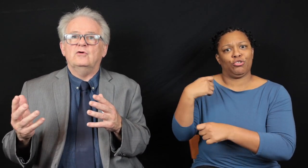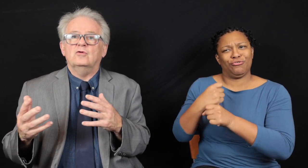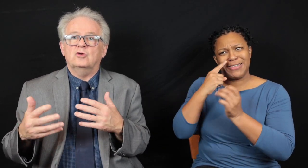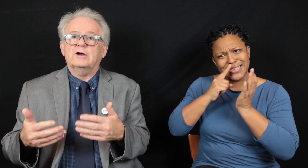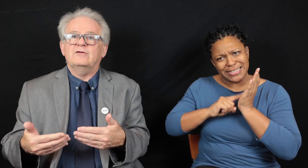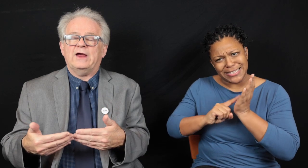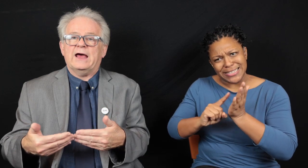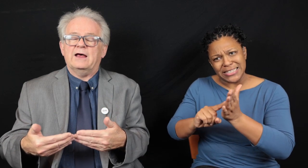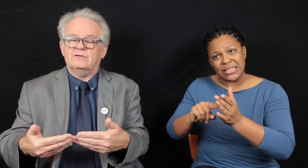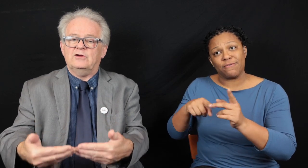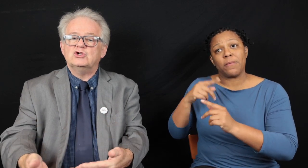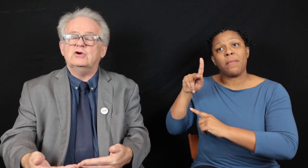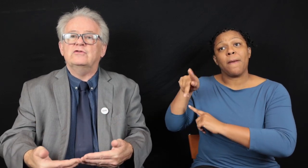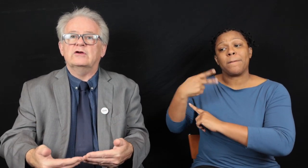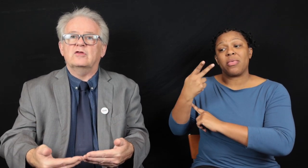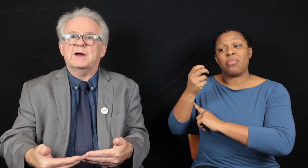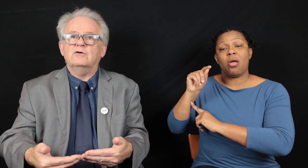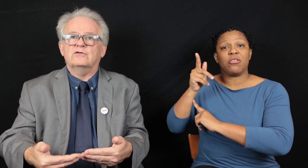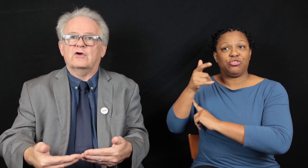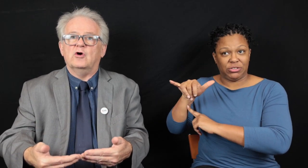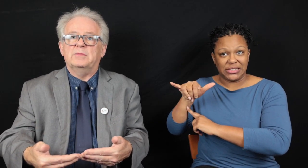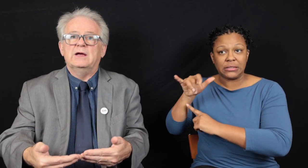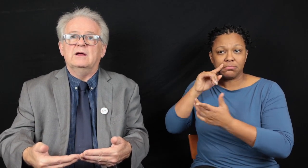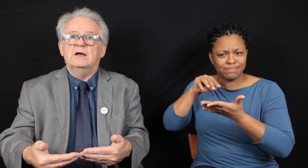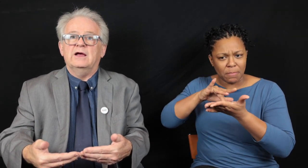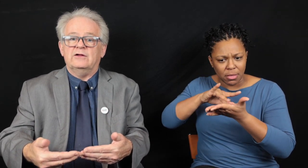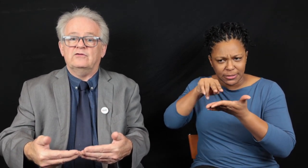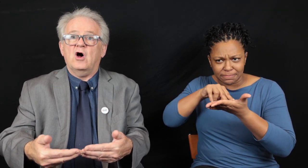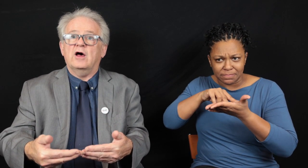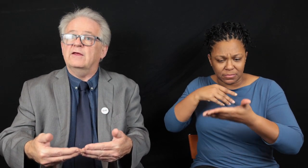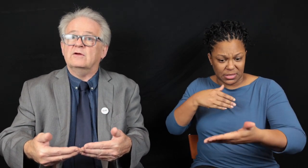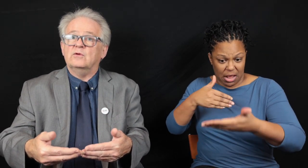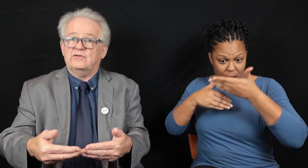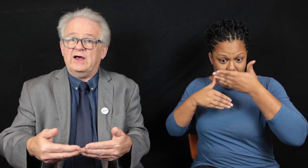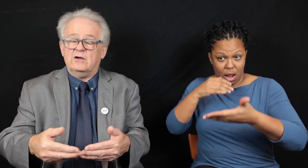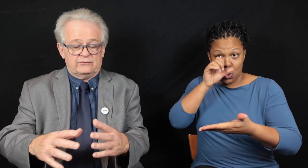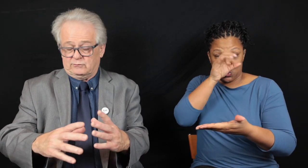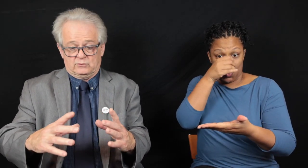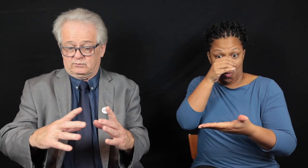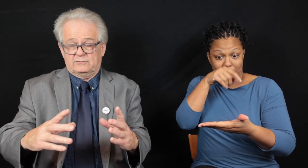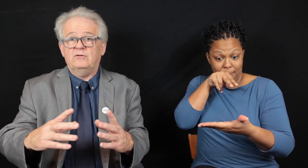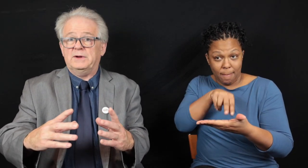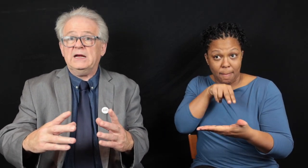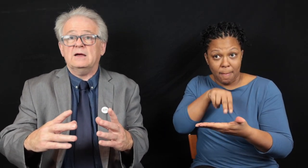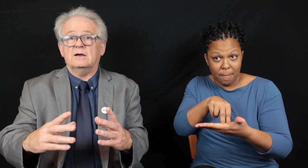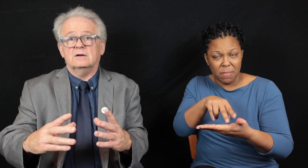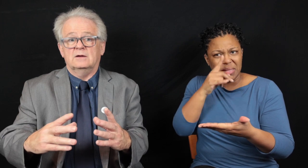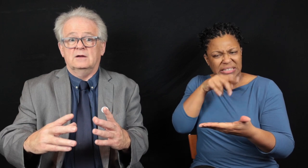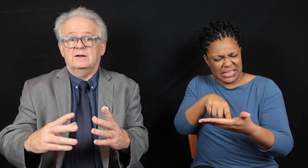who looked at tissues under the microscope and saw that there are these cells that were too big,